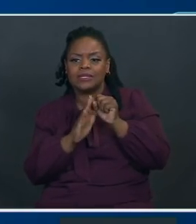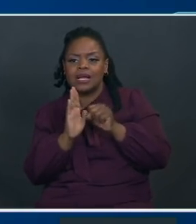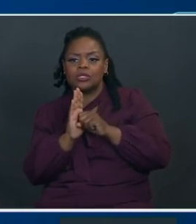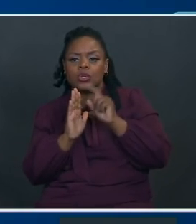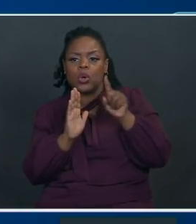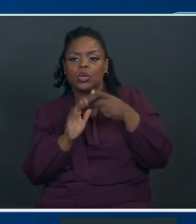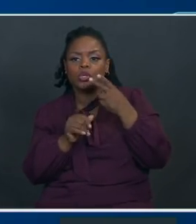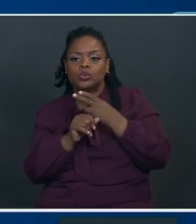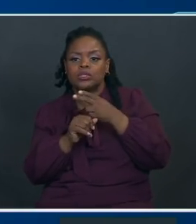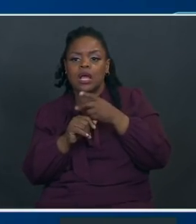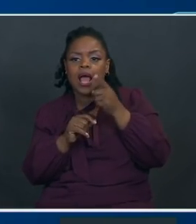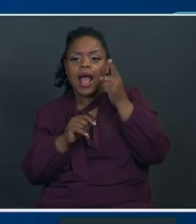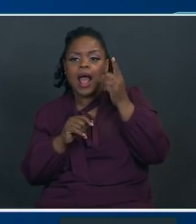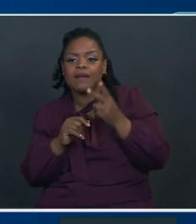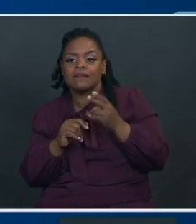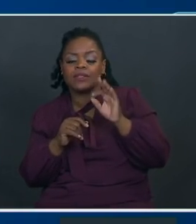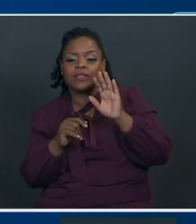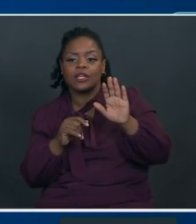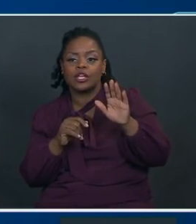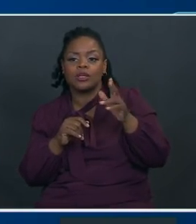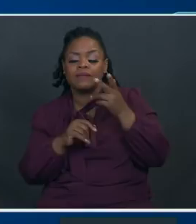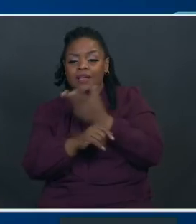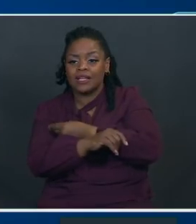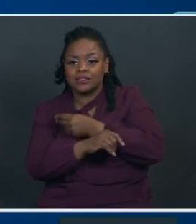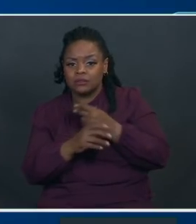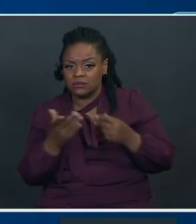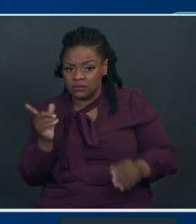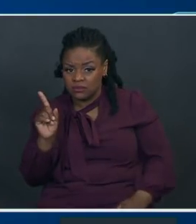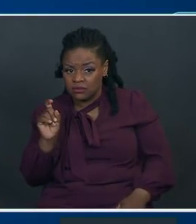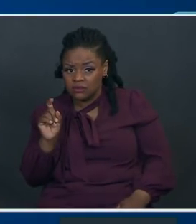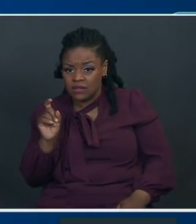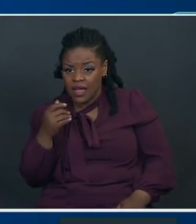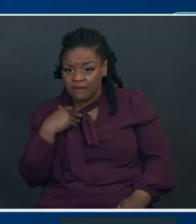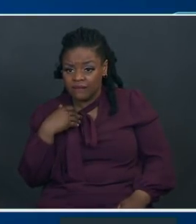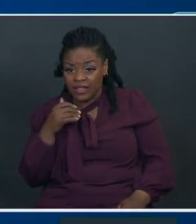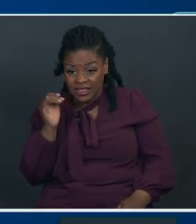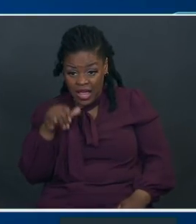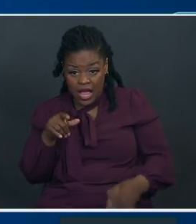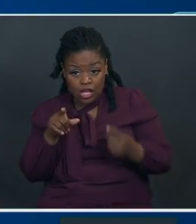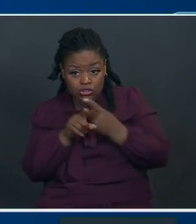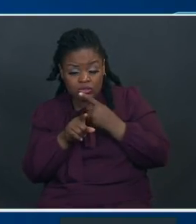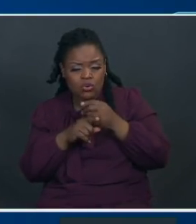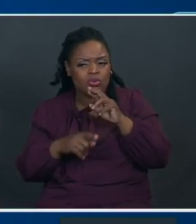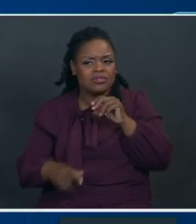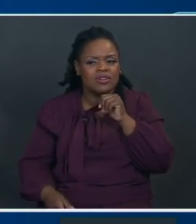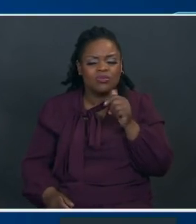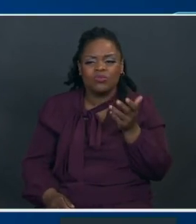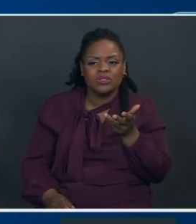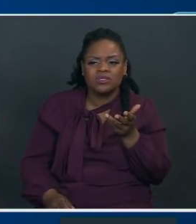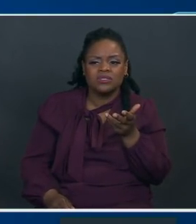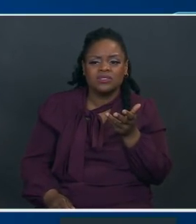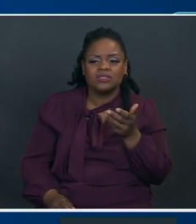If that is not the real picture, then what -- what is the accurate picture? Dr. Walensky: Yeah, it's a great question.